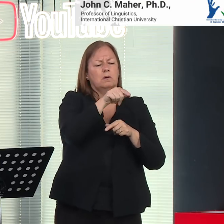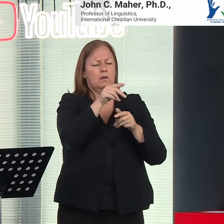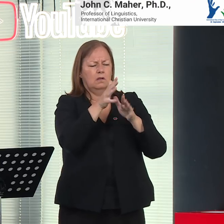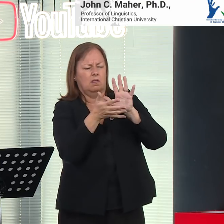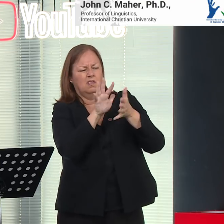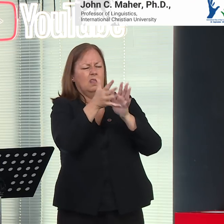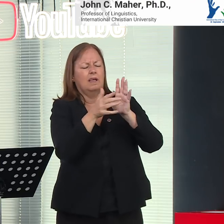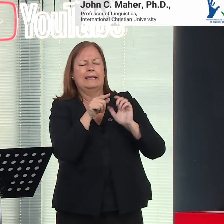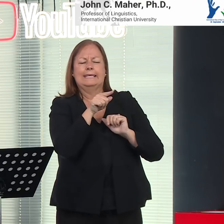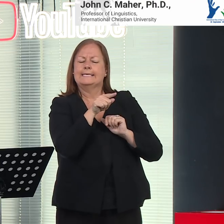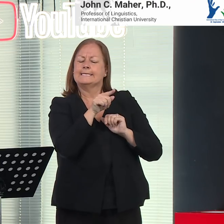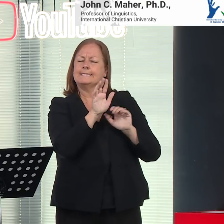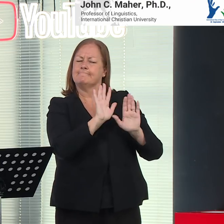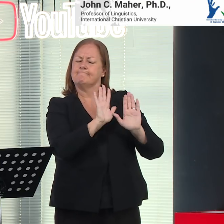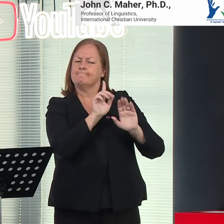I mean a set of rules to communicate.